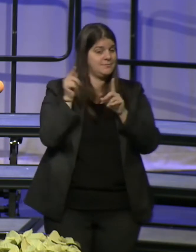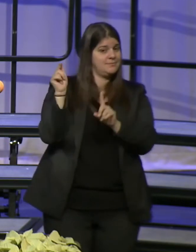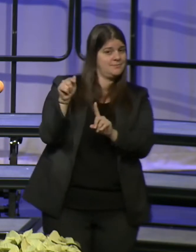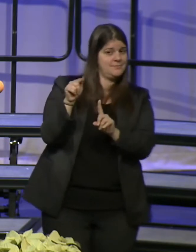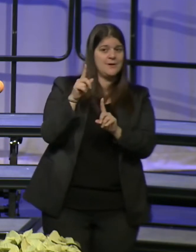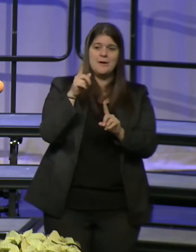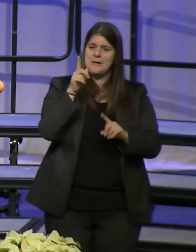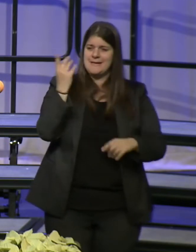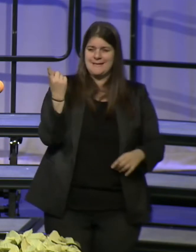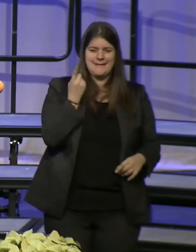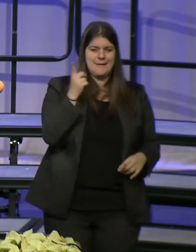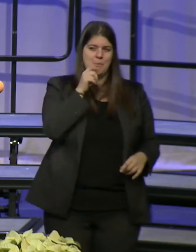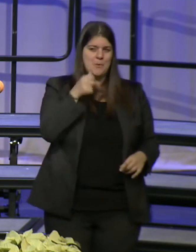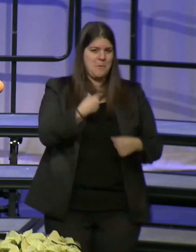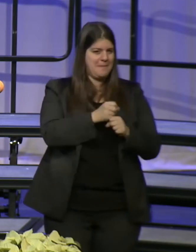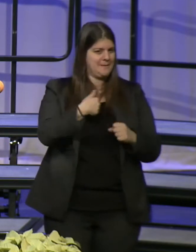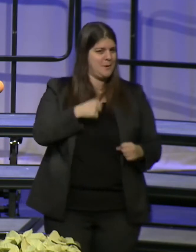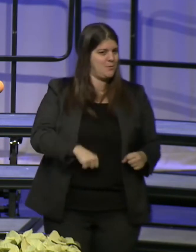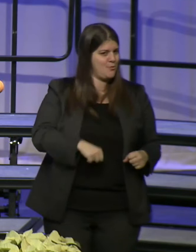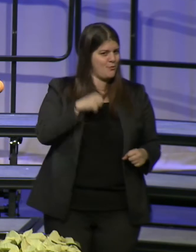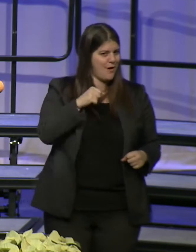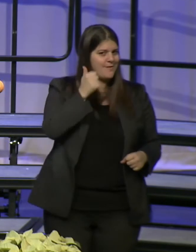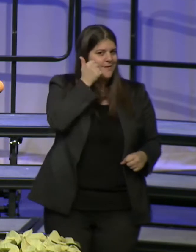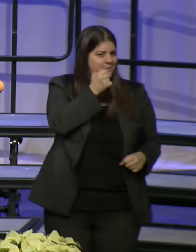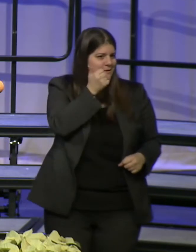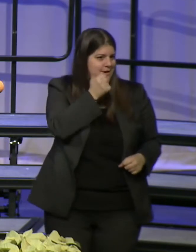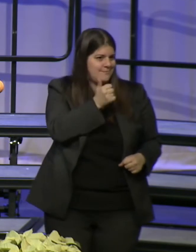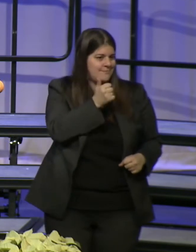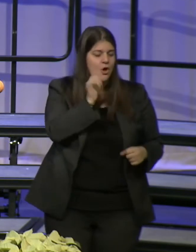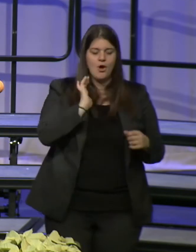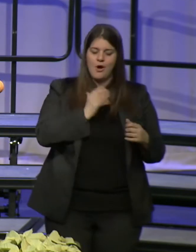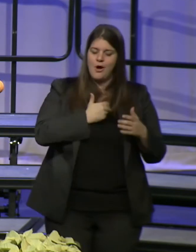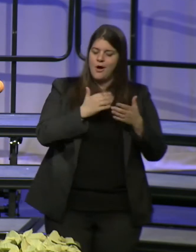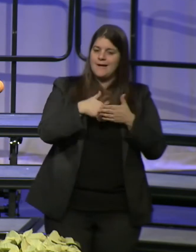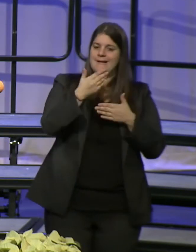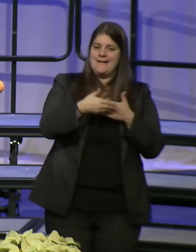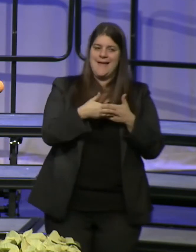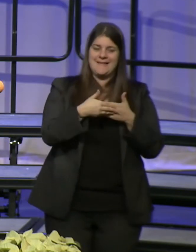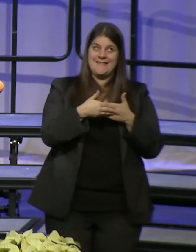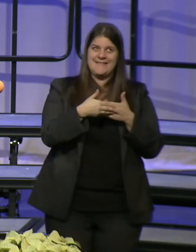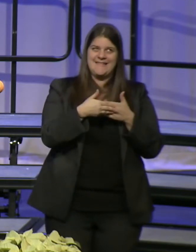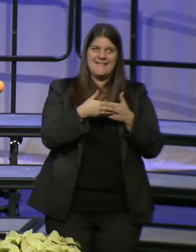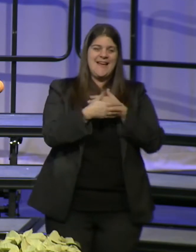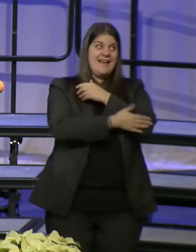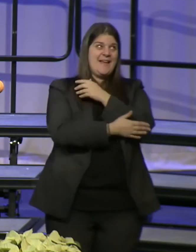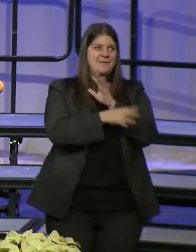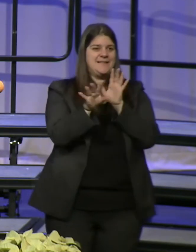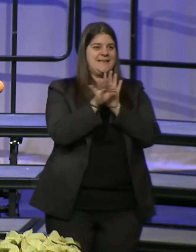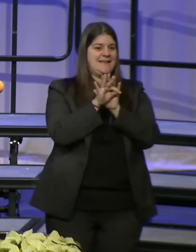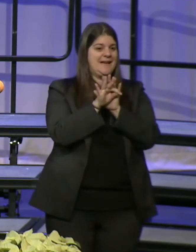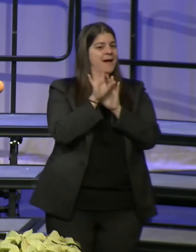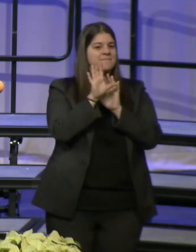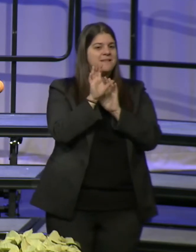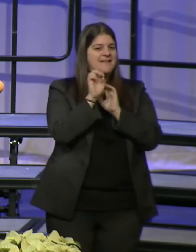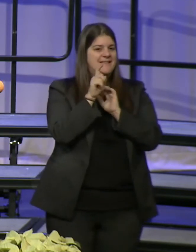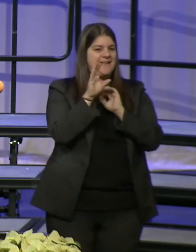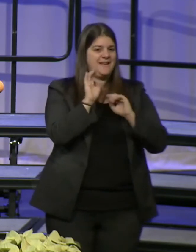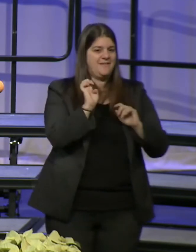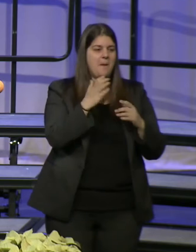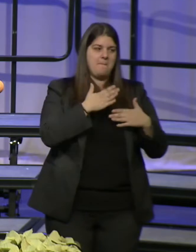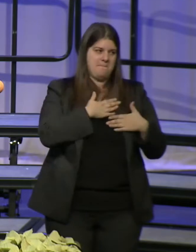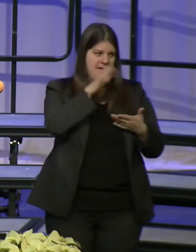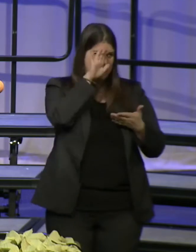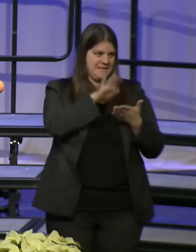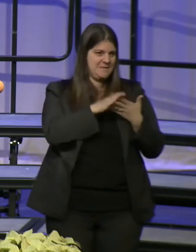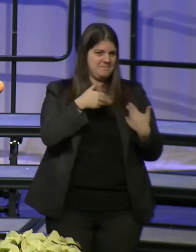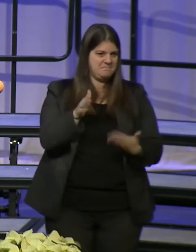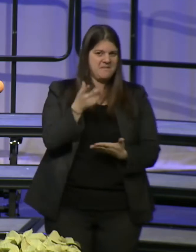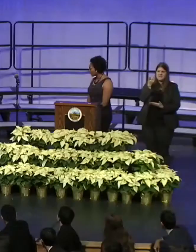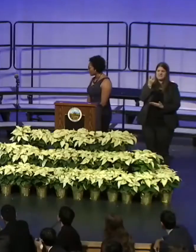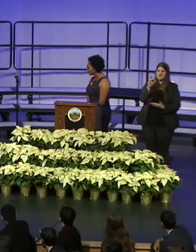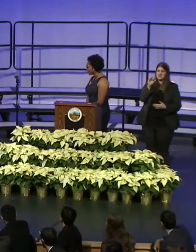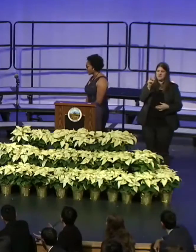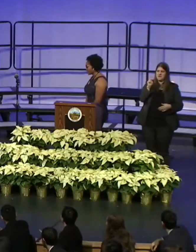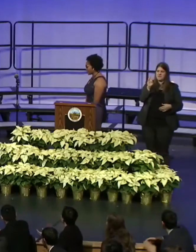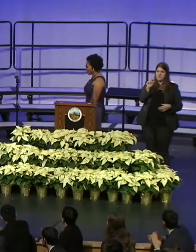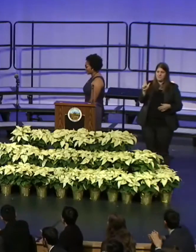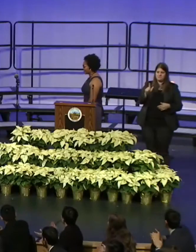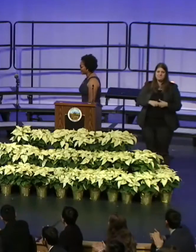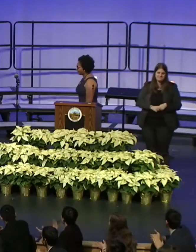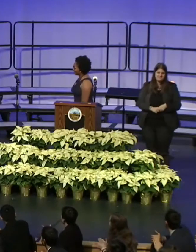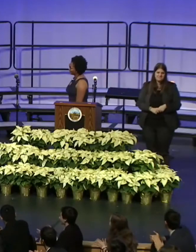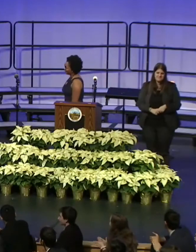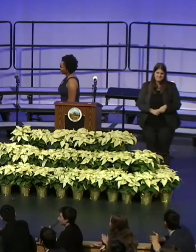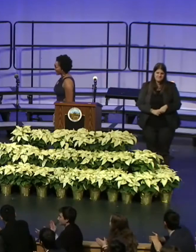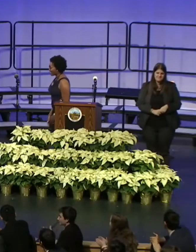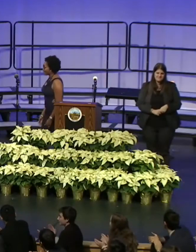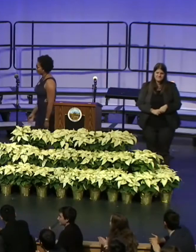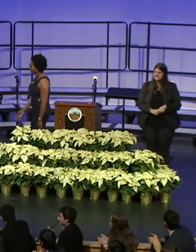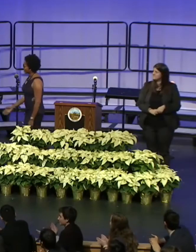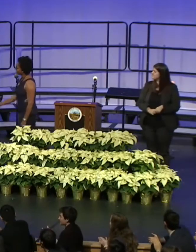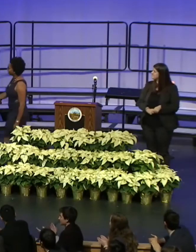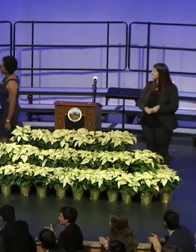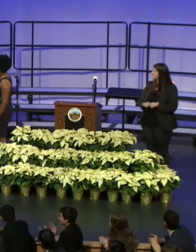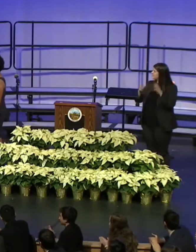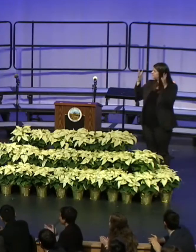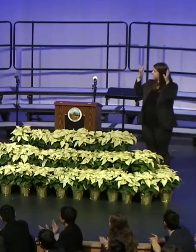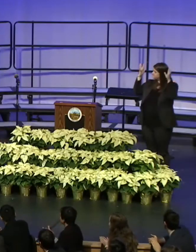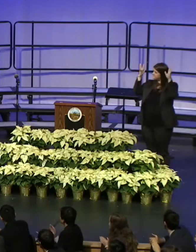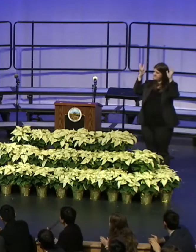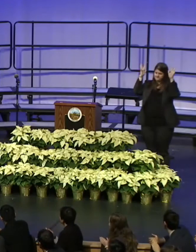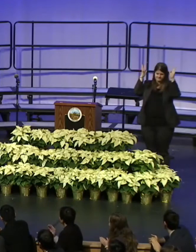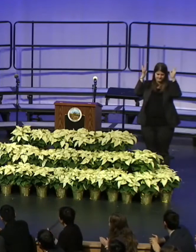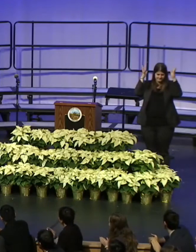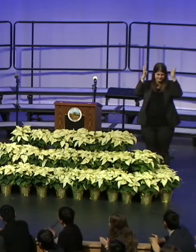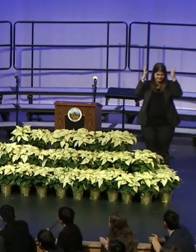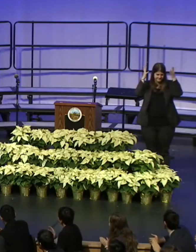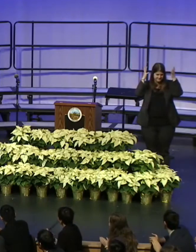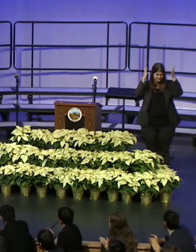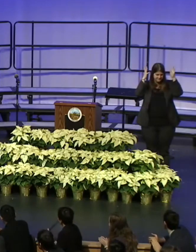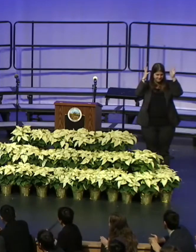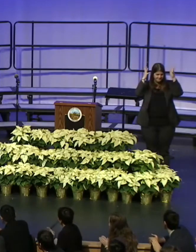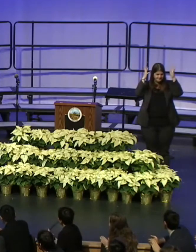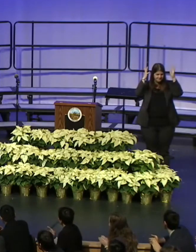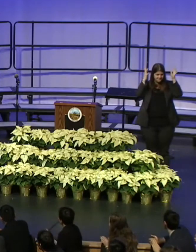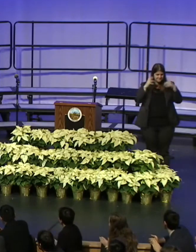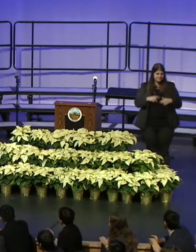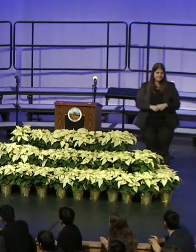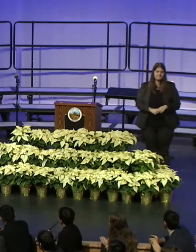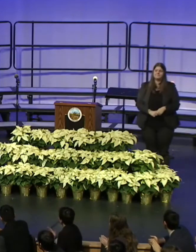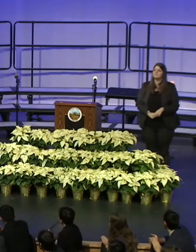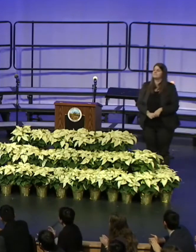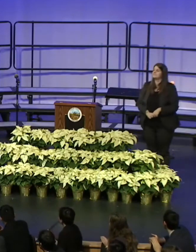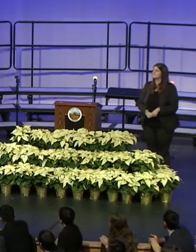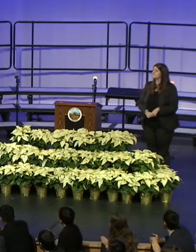proud every day. Our next county house. our next county executive and my husband, Dr. Calvin Ball.